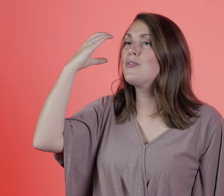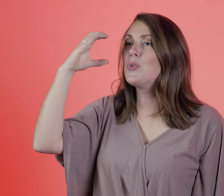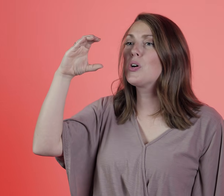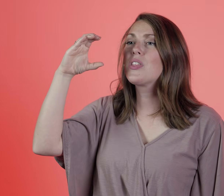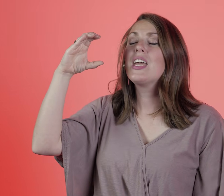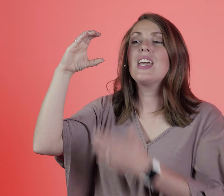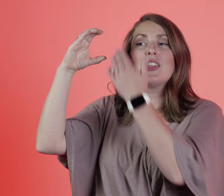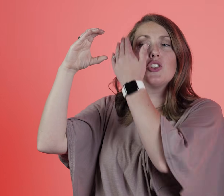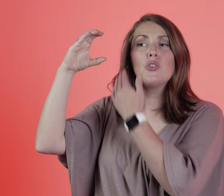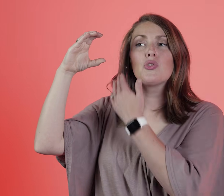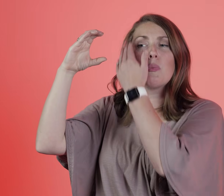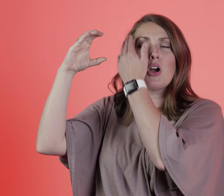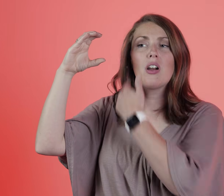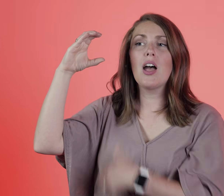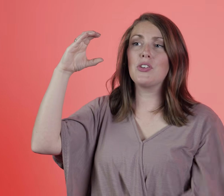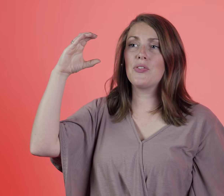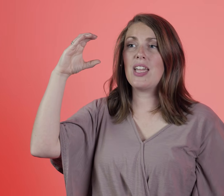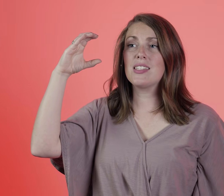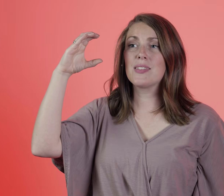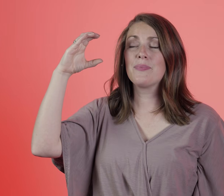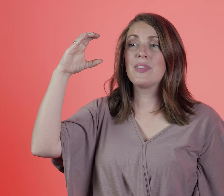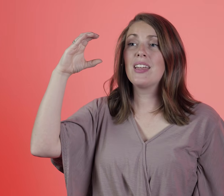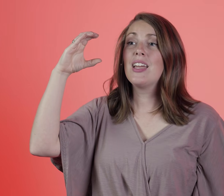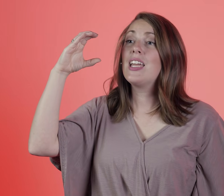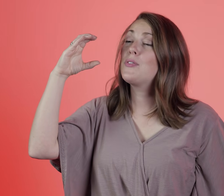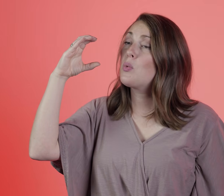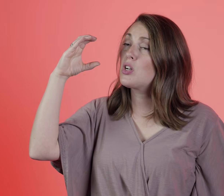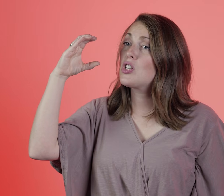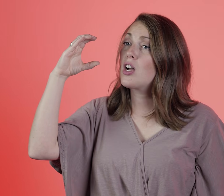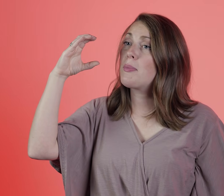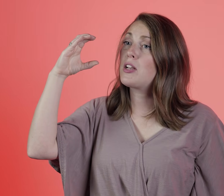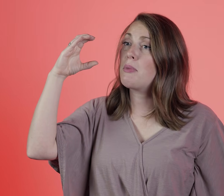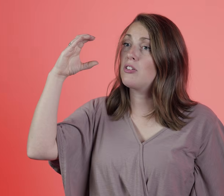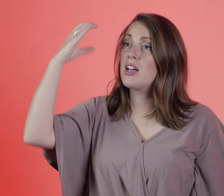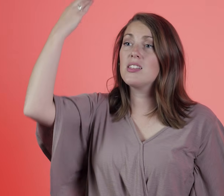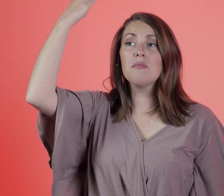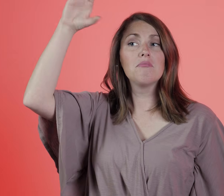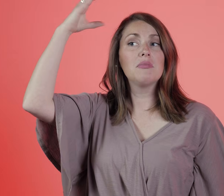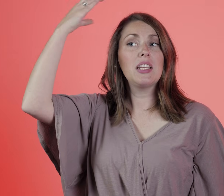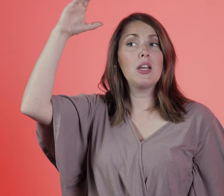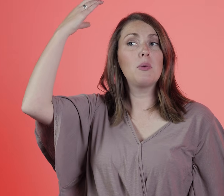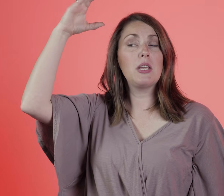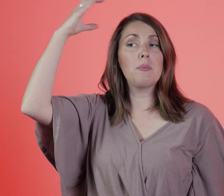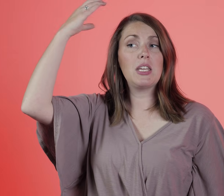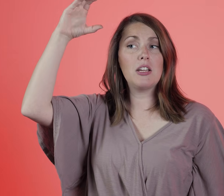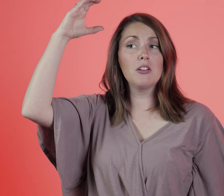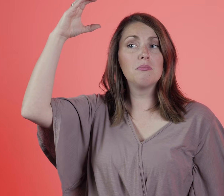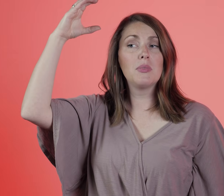and forth in the neutral part of your face. If you want to talk about a male cousin, it would be up here.